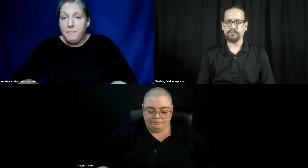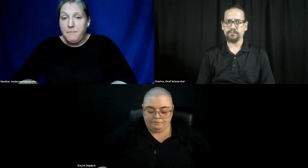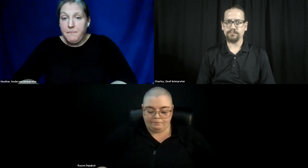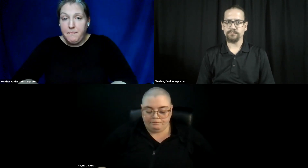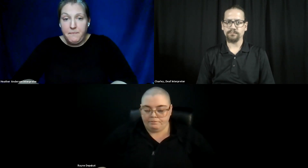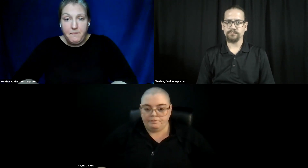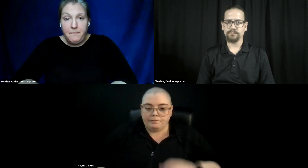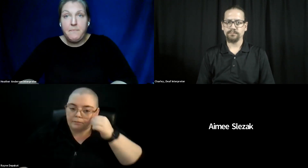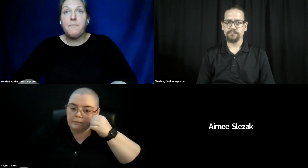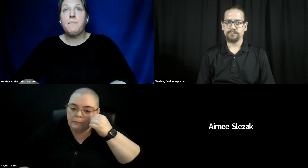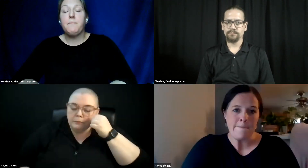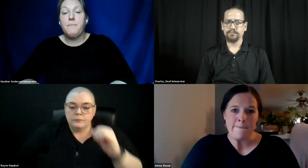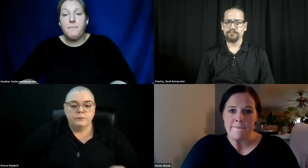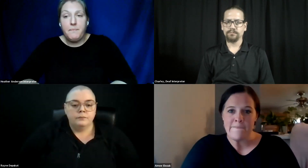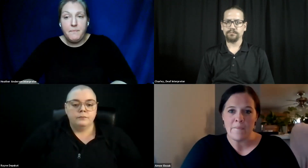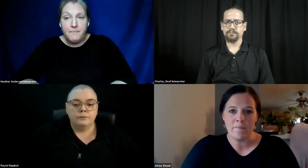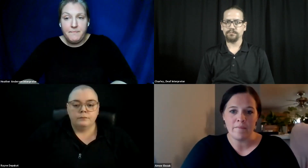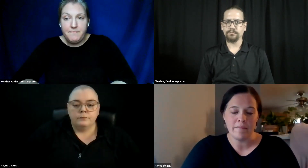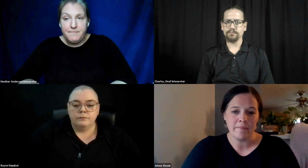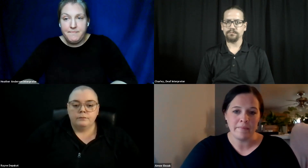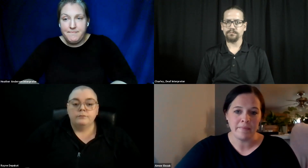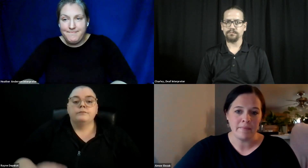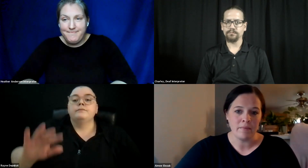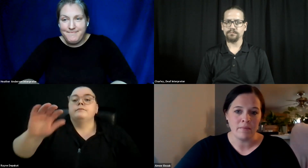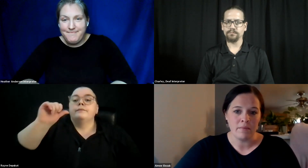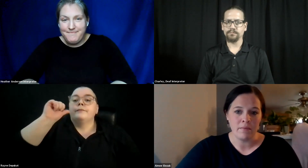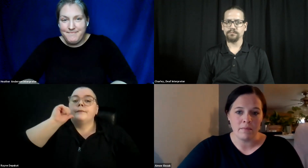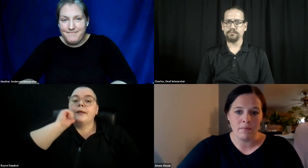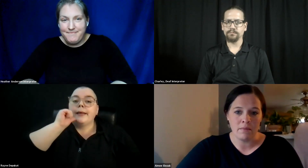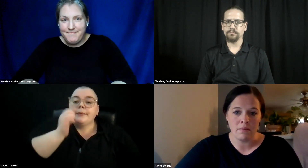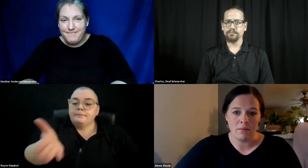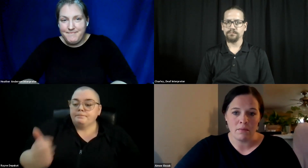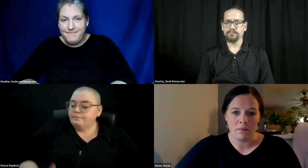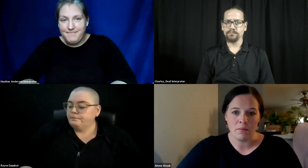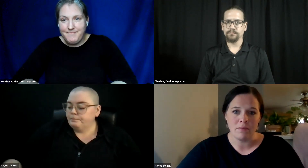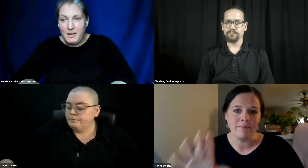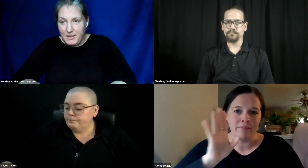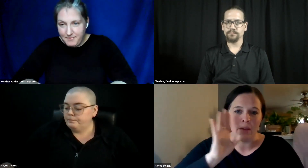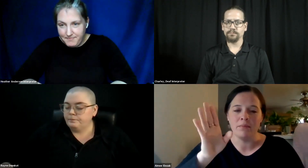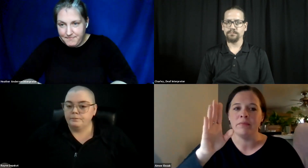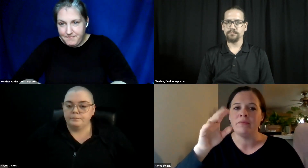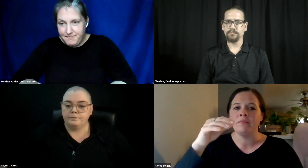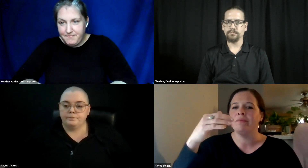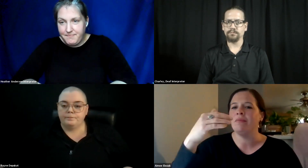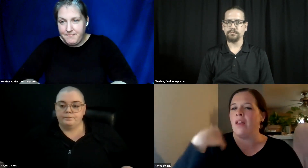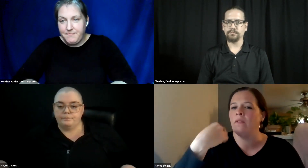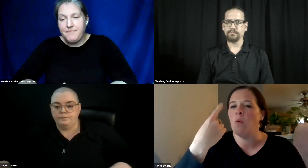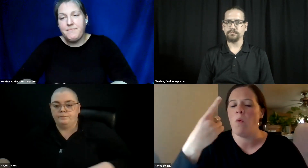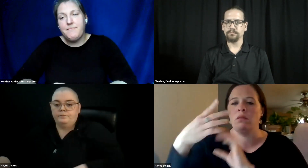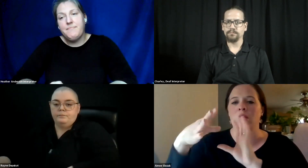You can put your screen on.